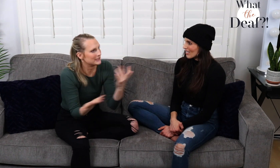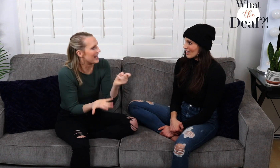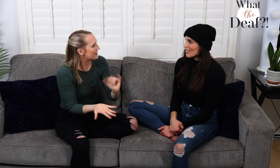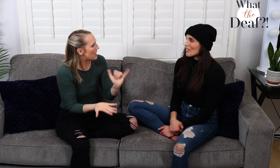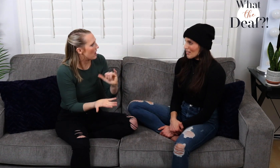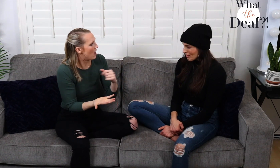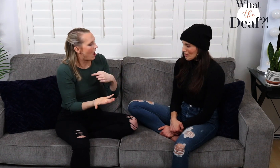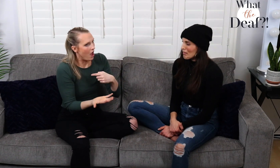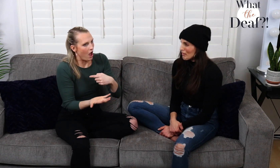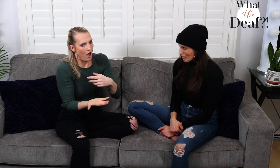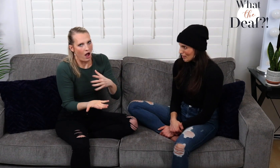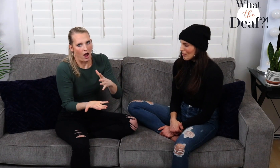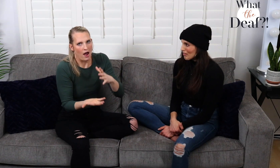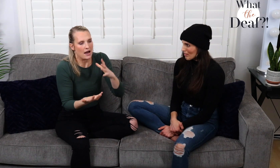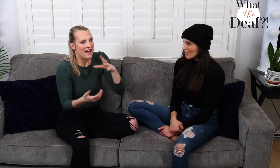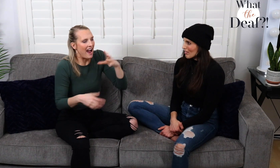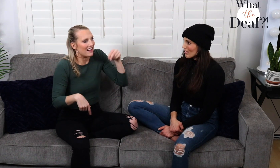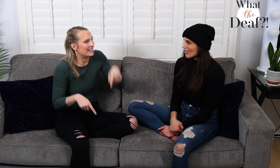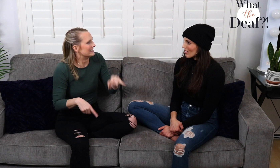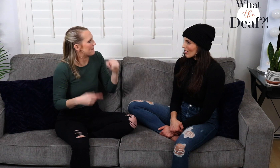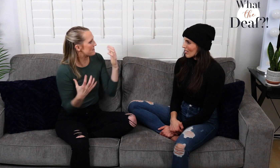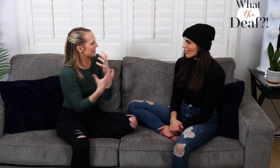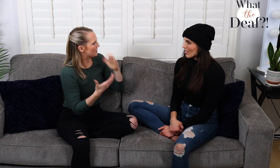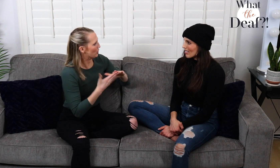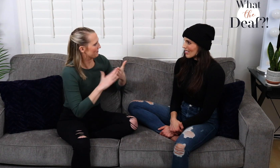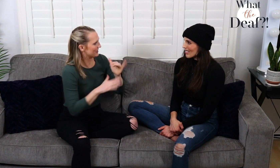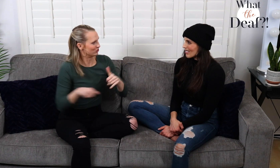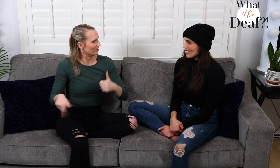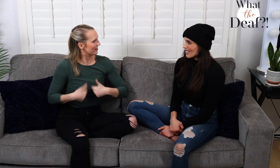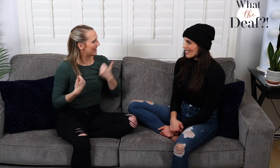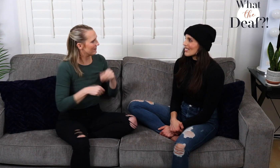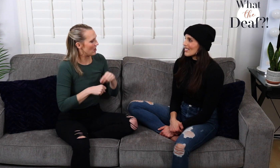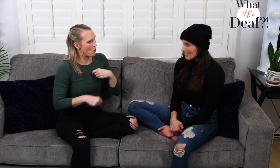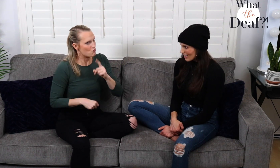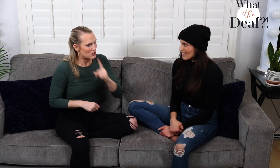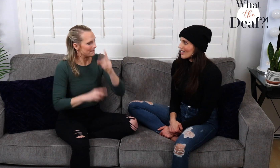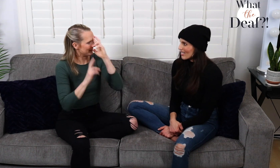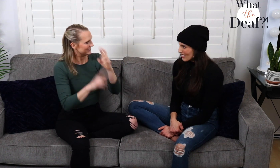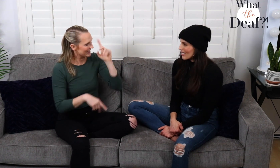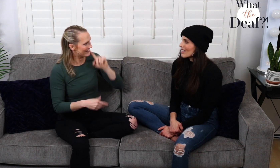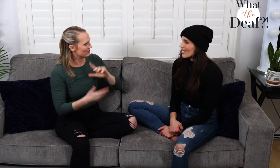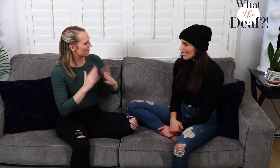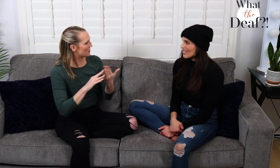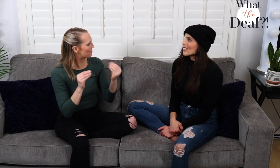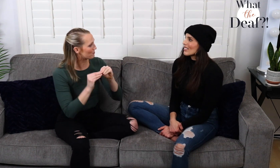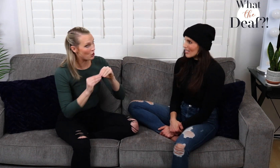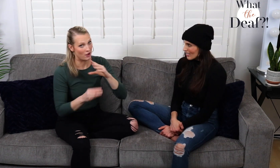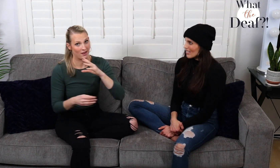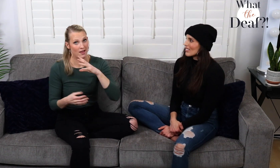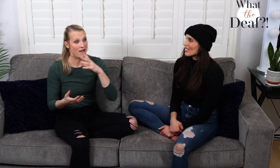what it's like and this is such an amazing community that she lives in and I really respect the Deaf